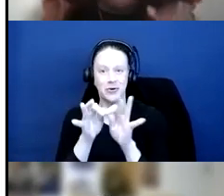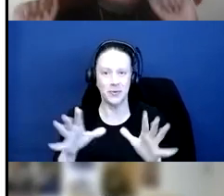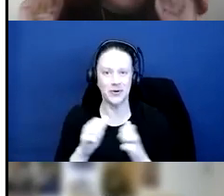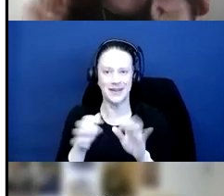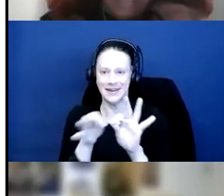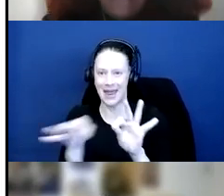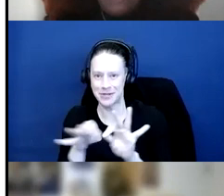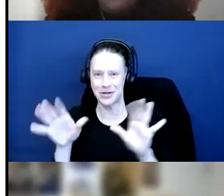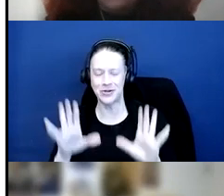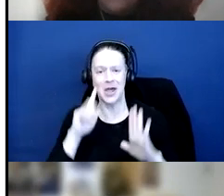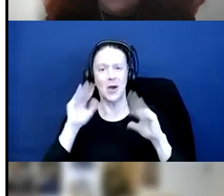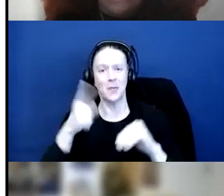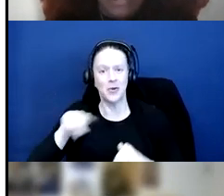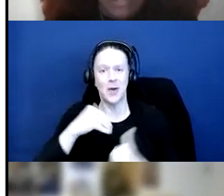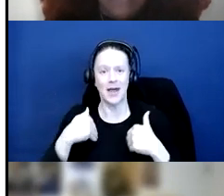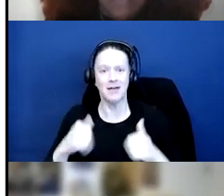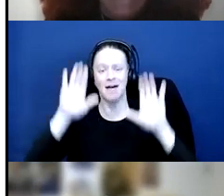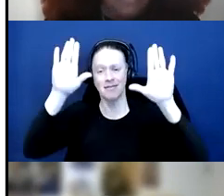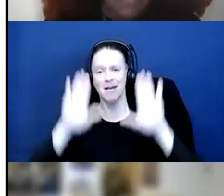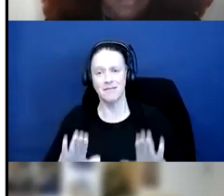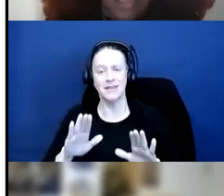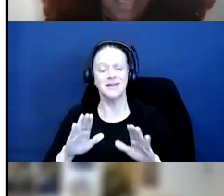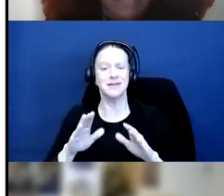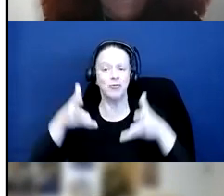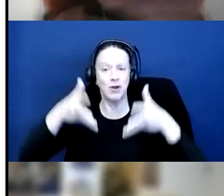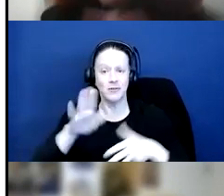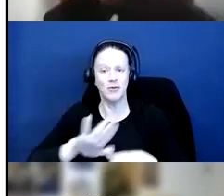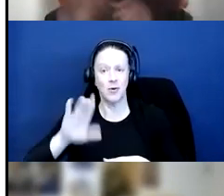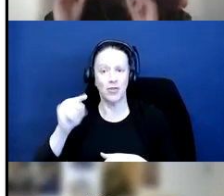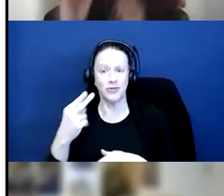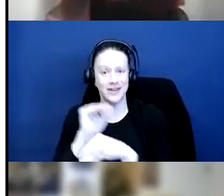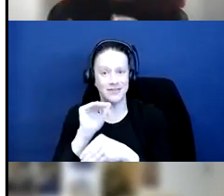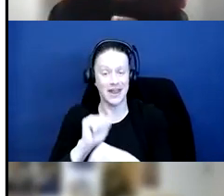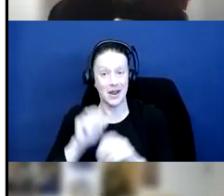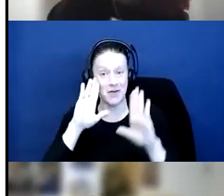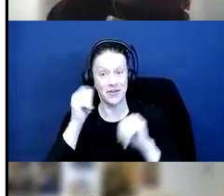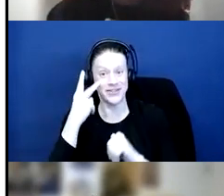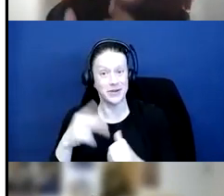I hope you have a lovely rest of your Thursday evening and hopefully, see you next at our next workshop.